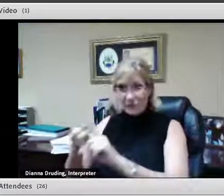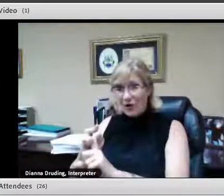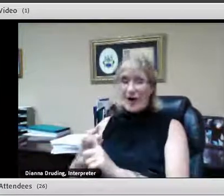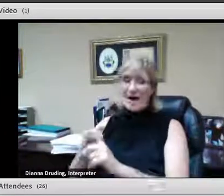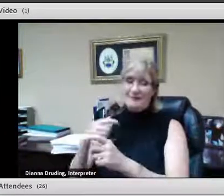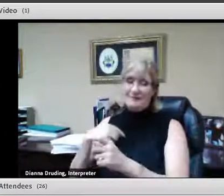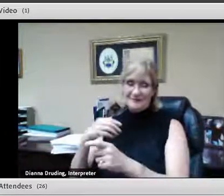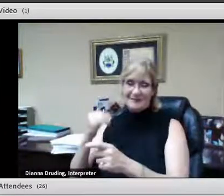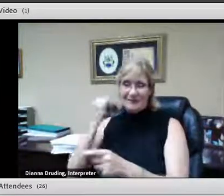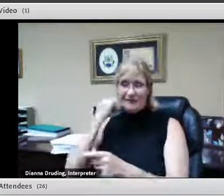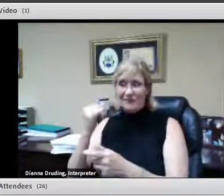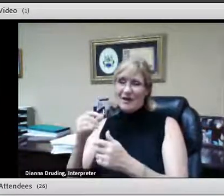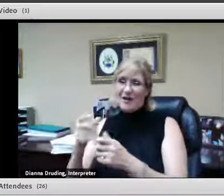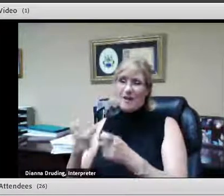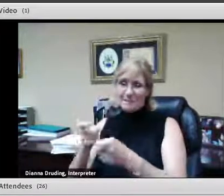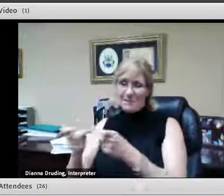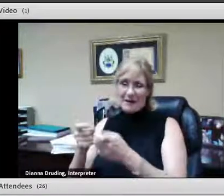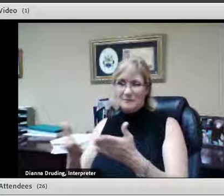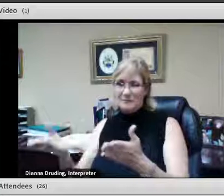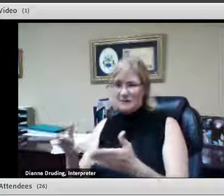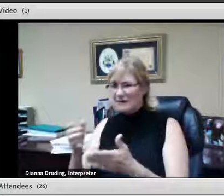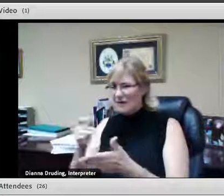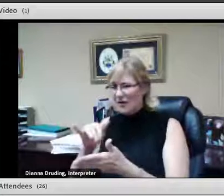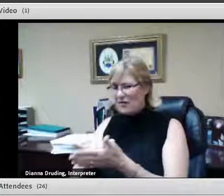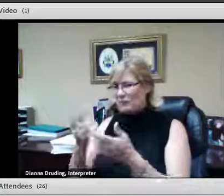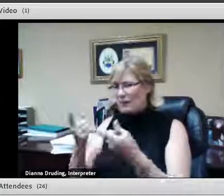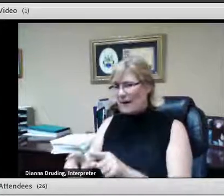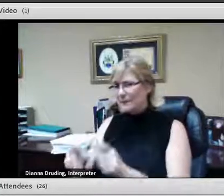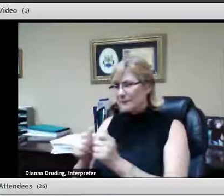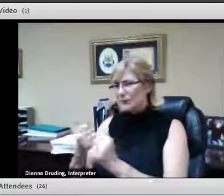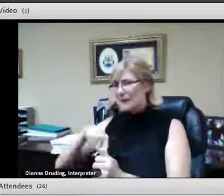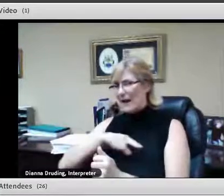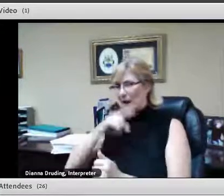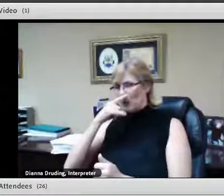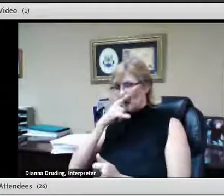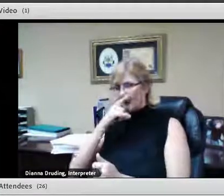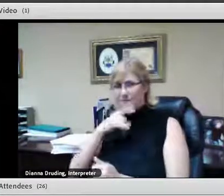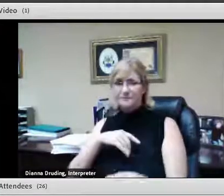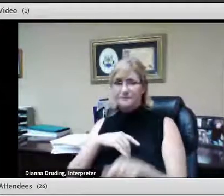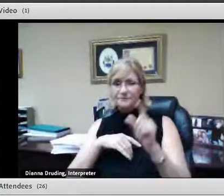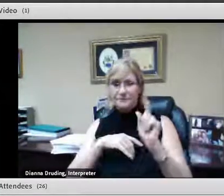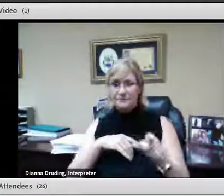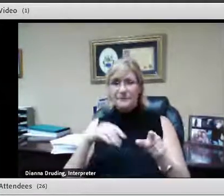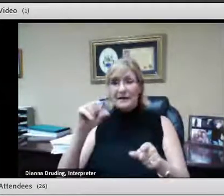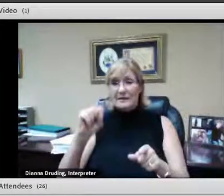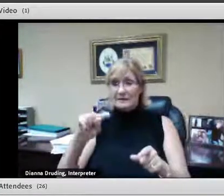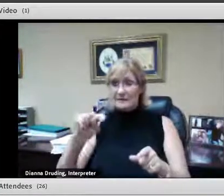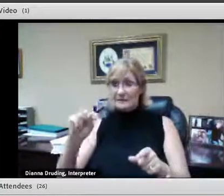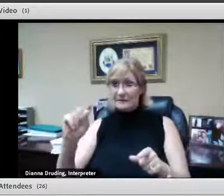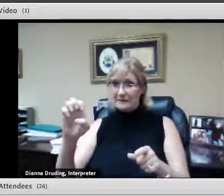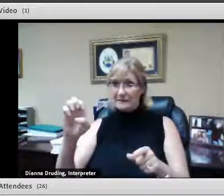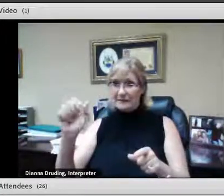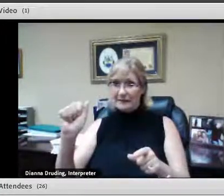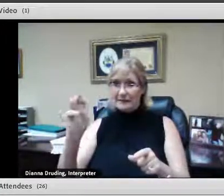That's what's happened at our place. Ryan: All right, one final STEAM activity here, something I like to call STEAM bingo,